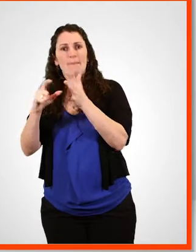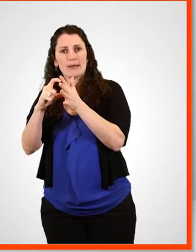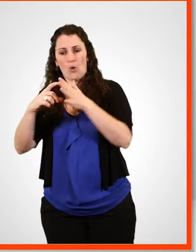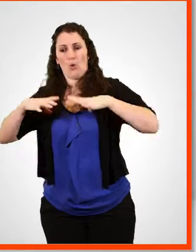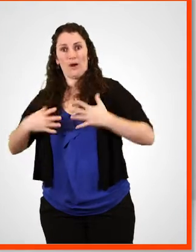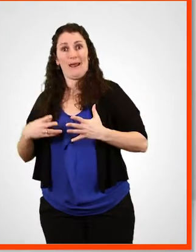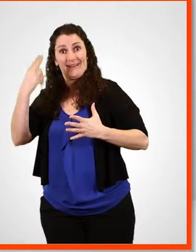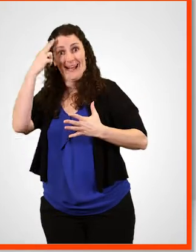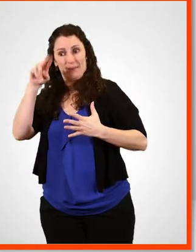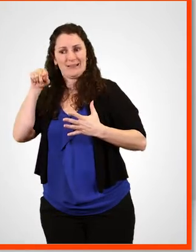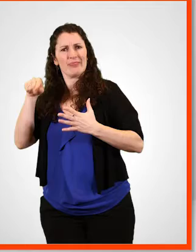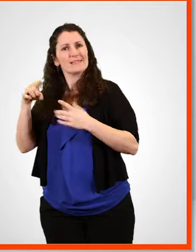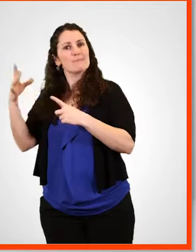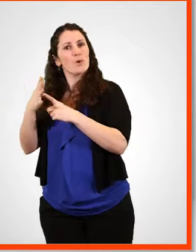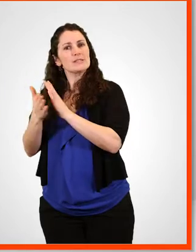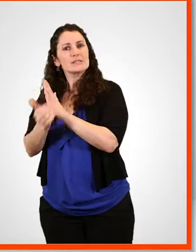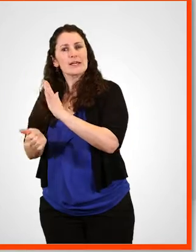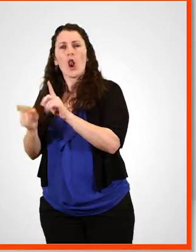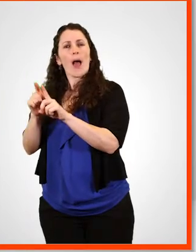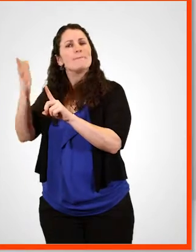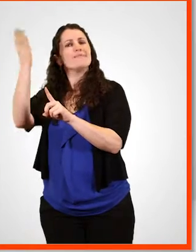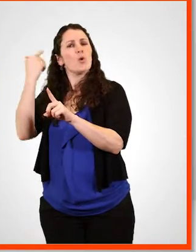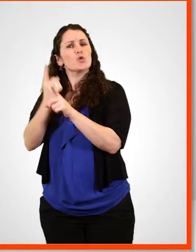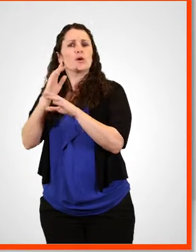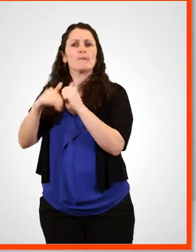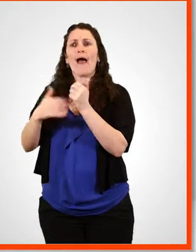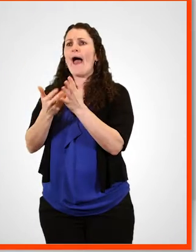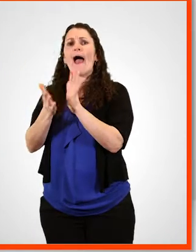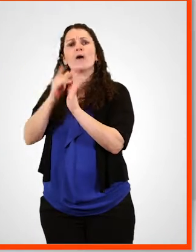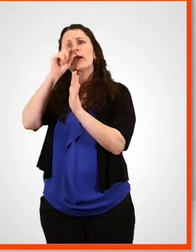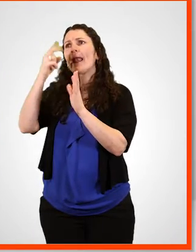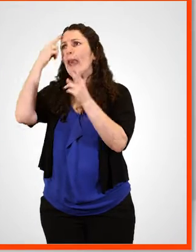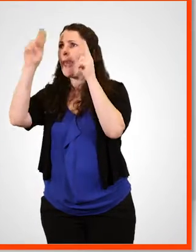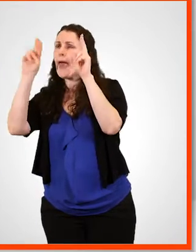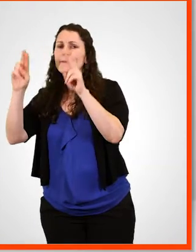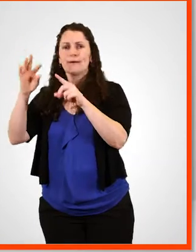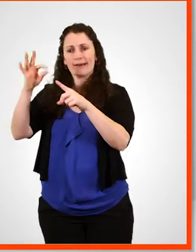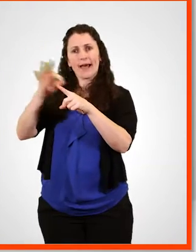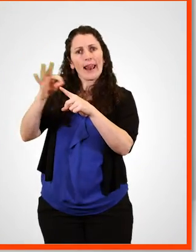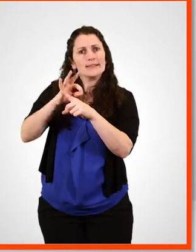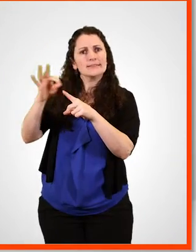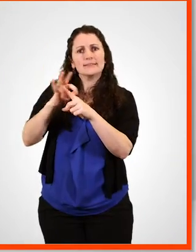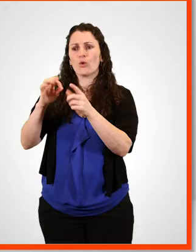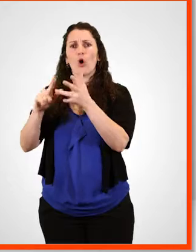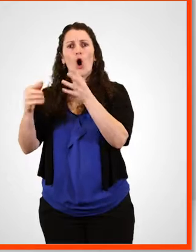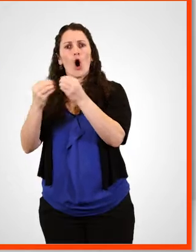and that's an important skill, naming things like colours or objects because children didn't know letter names at that point,